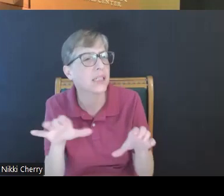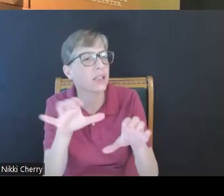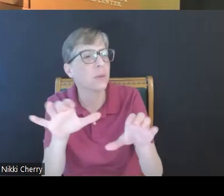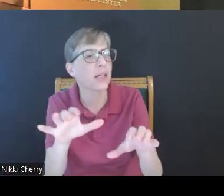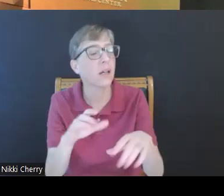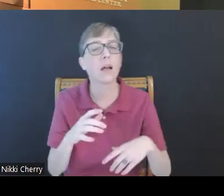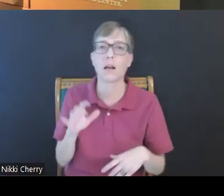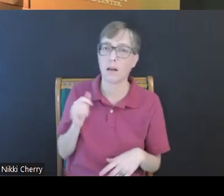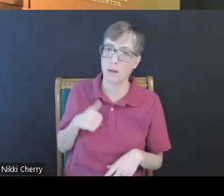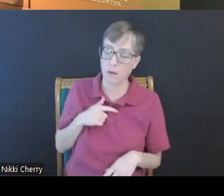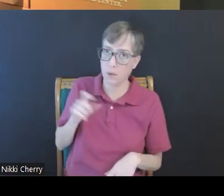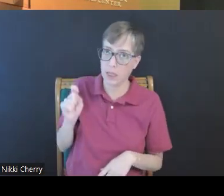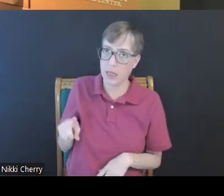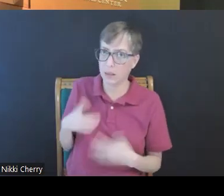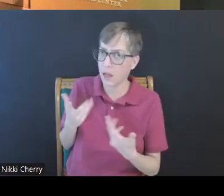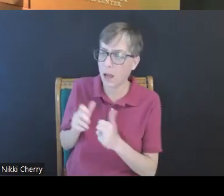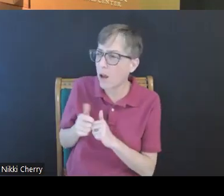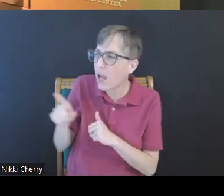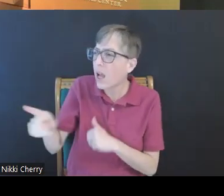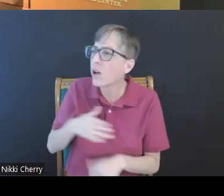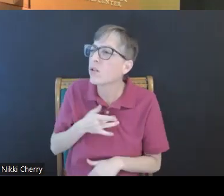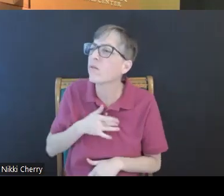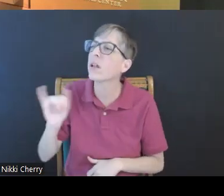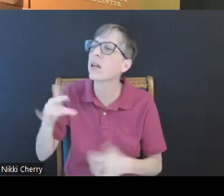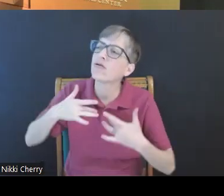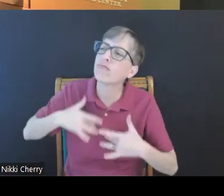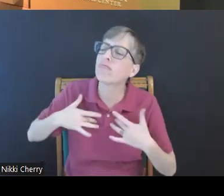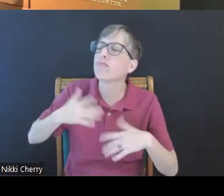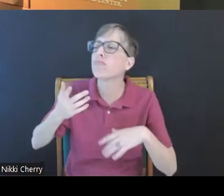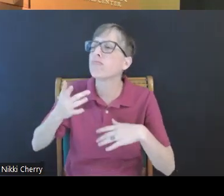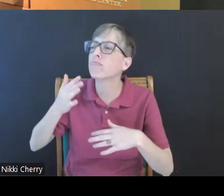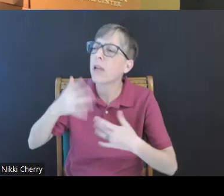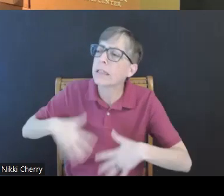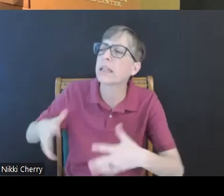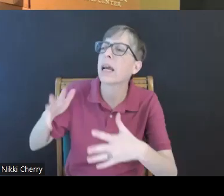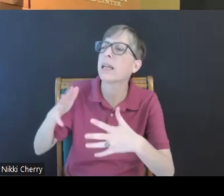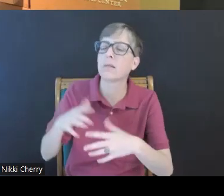what your A1C is you know uh and I said hey stuff can be measured and if you measure it sometimes it